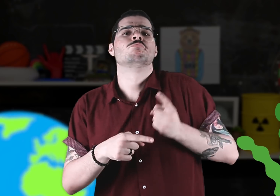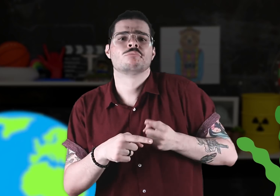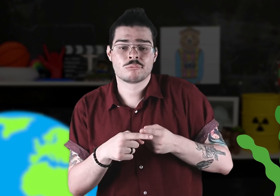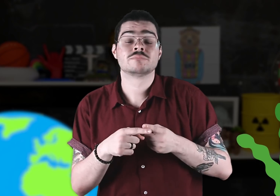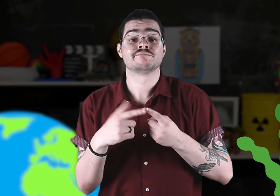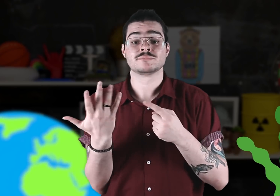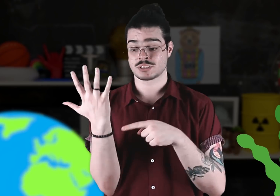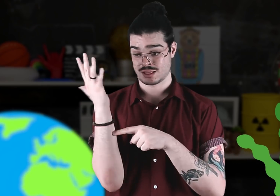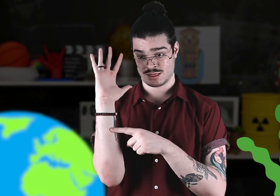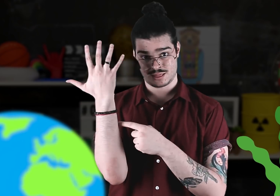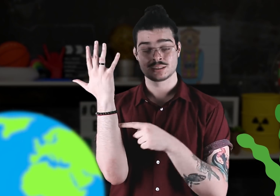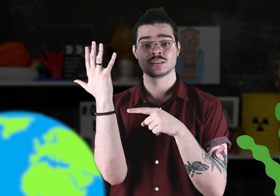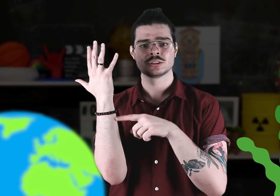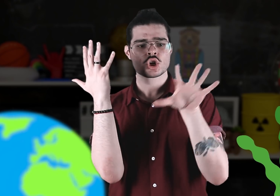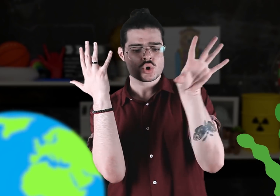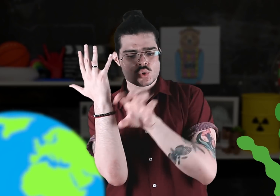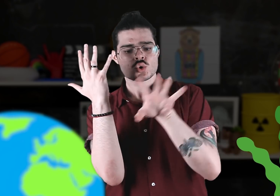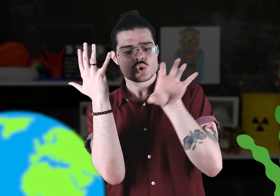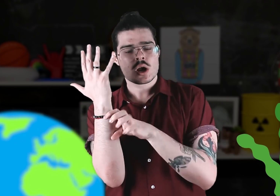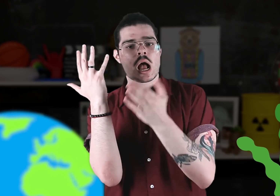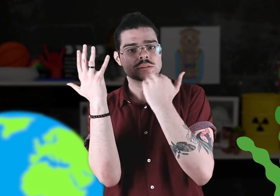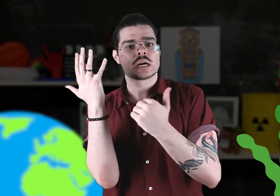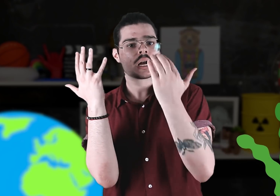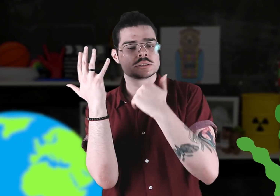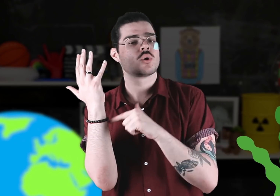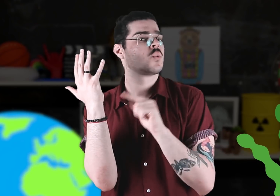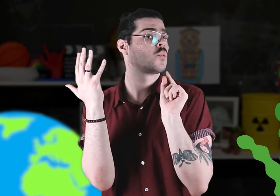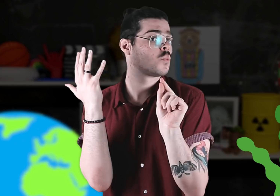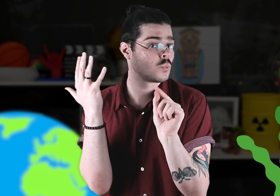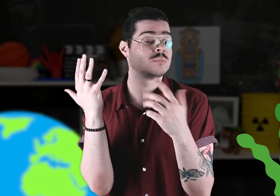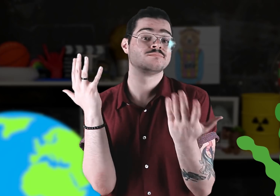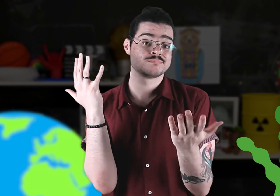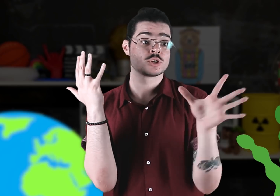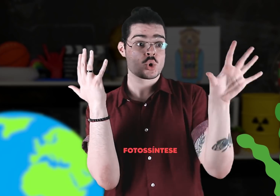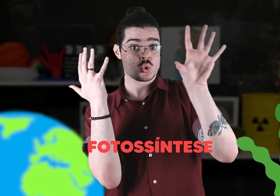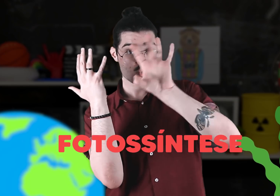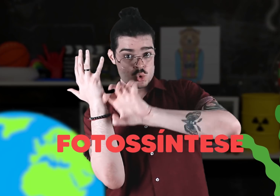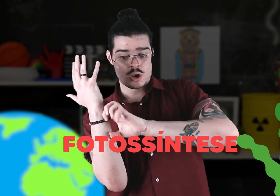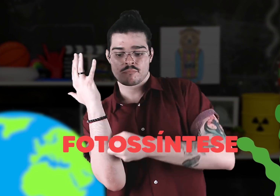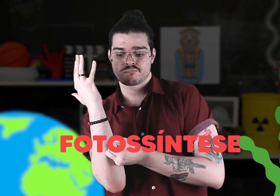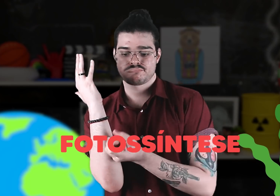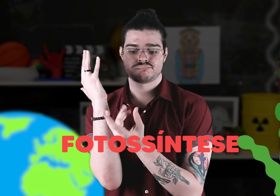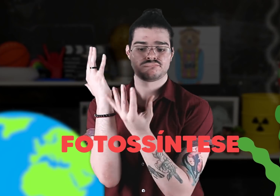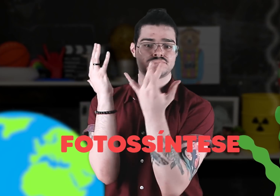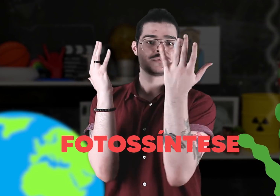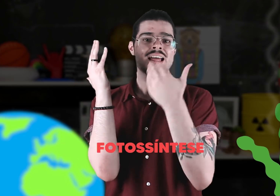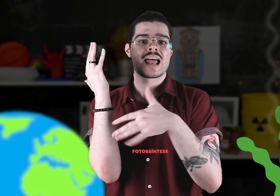because they produce their own food by photosynthesis,